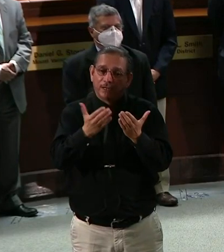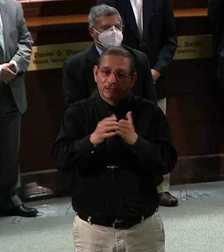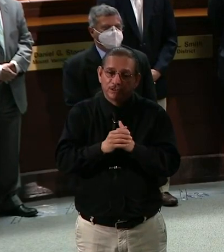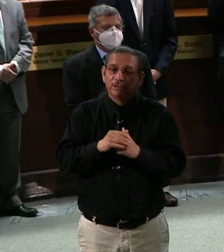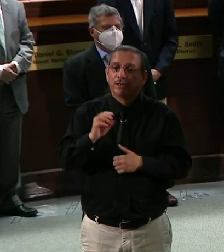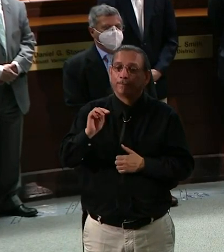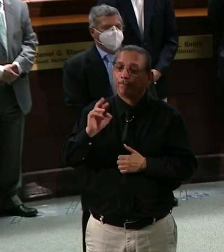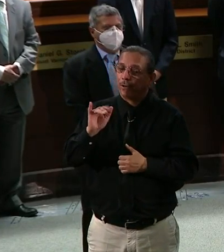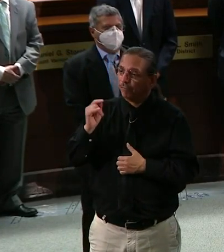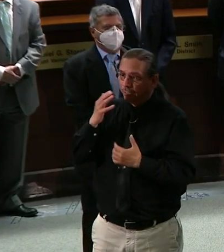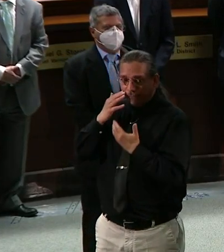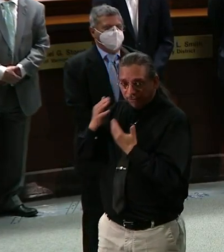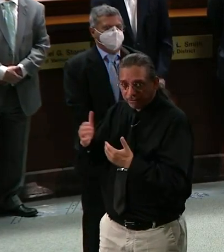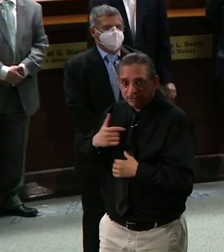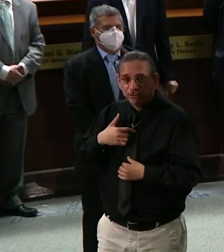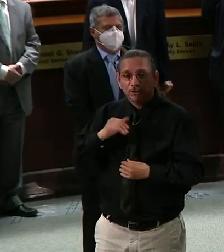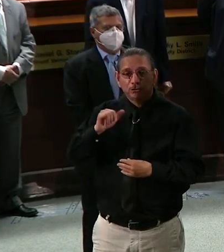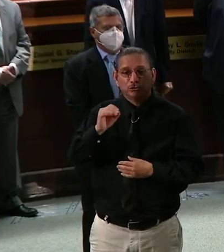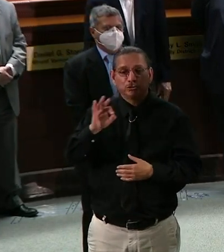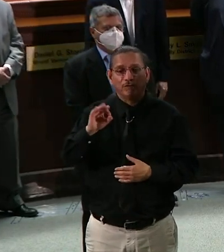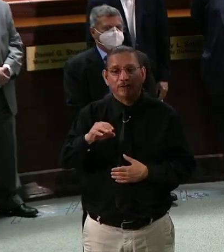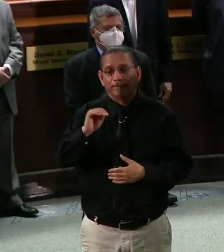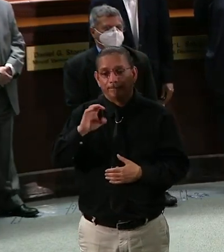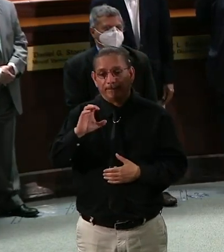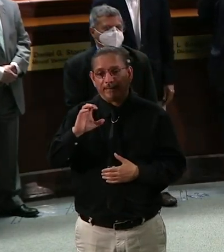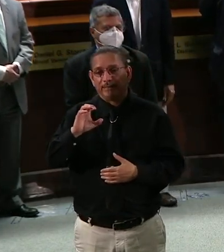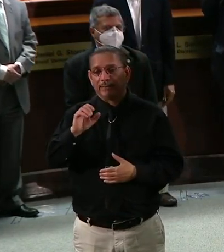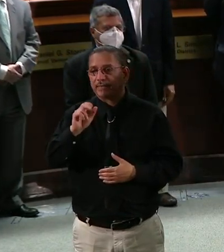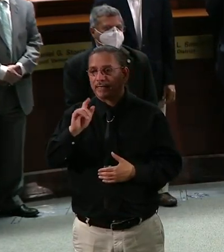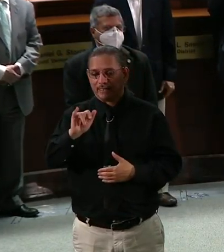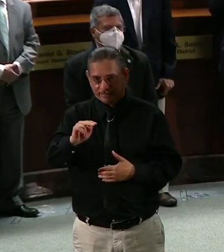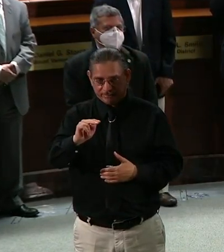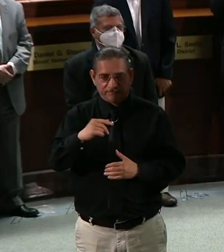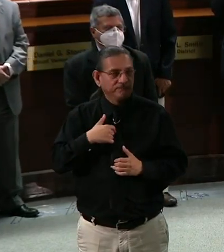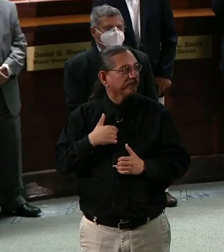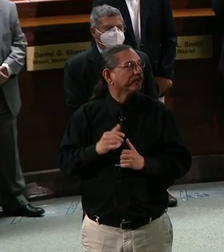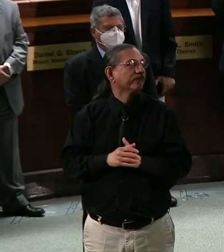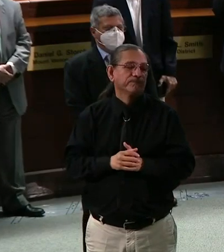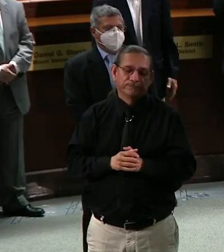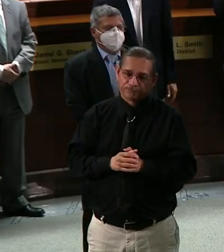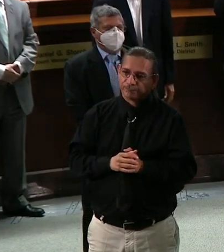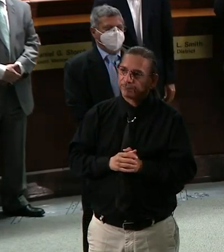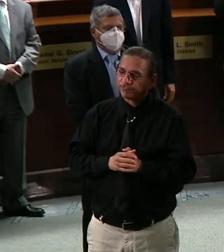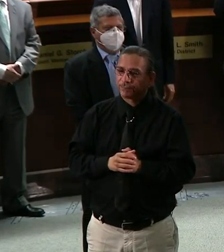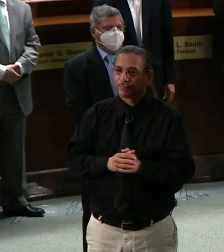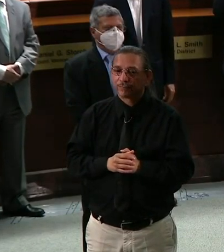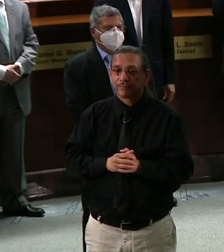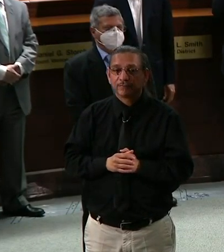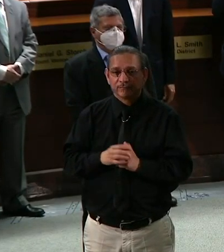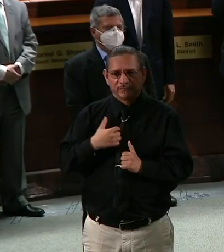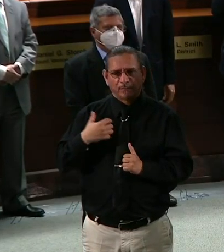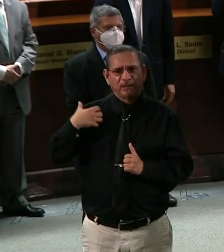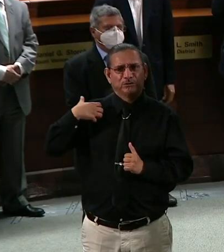THANK YOU VERY MUCH MARVIN AND GOOD AFTERNOON- I AM JEFF MCKAY CHAIRMAN OF THE FAIRFAX COUNTY